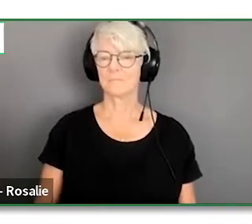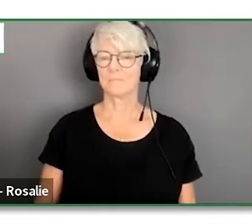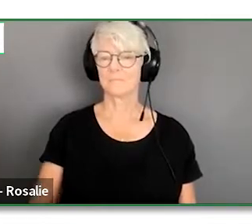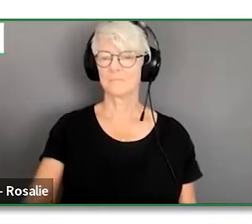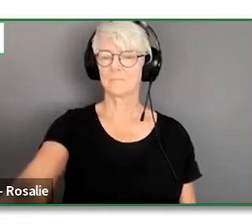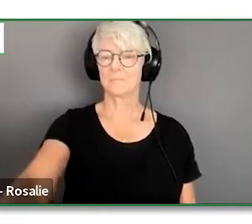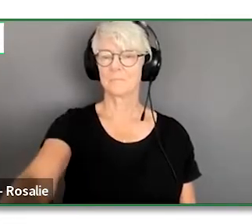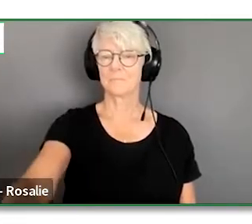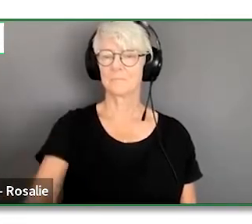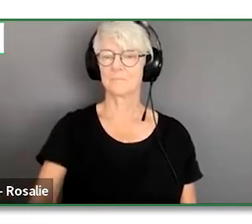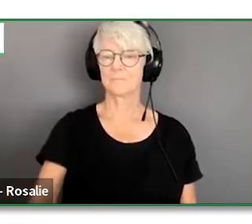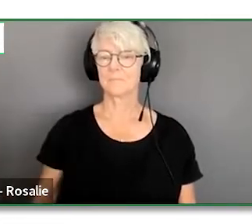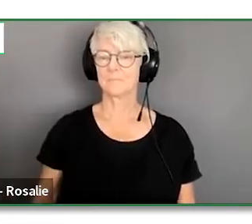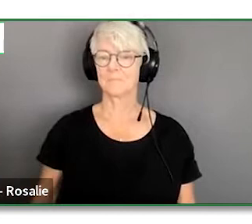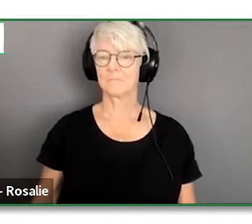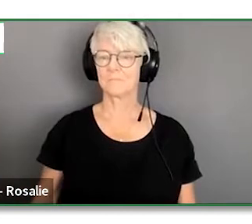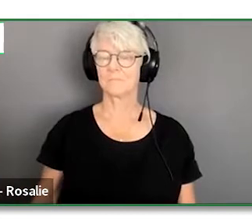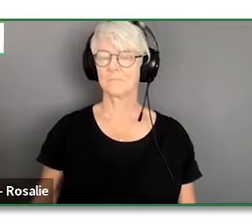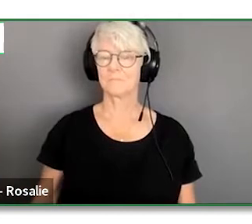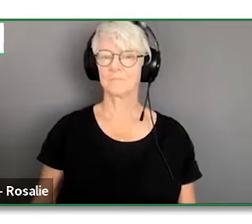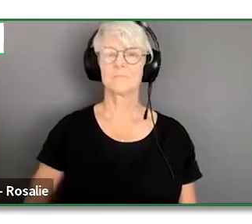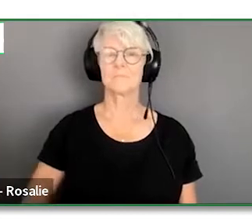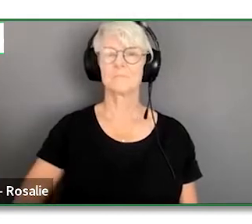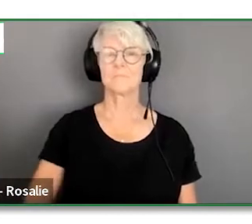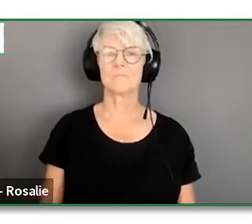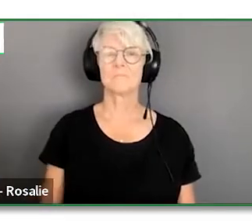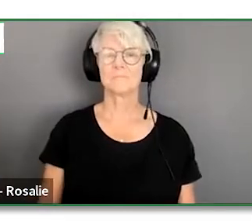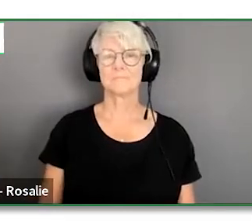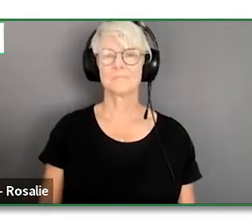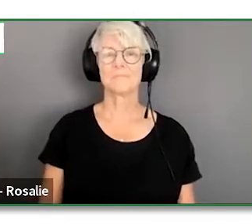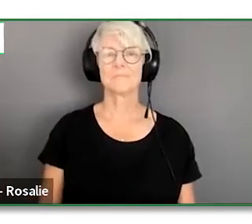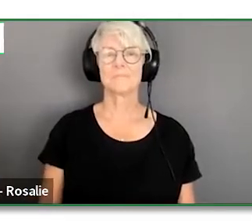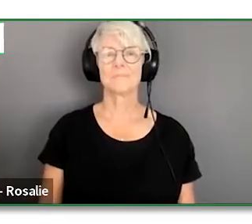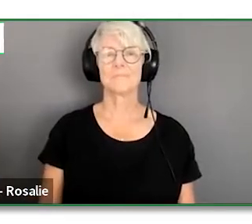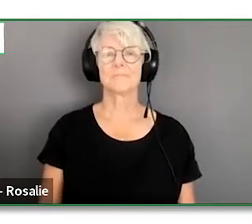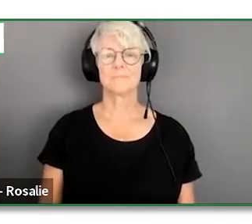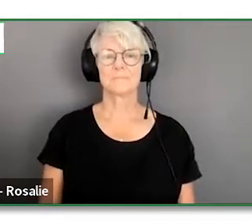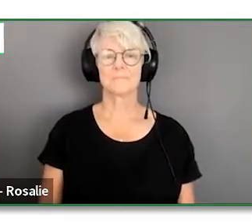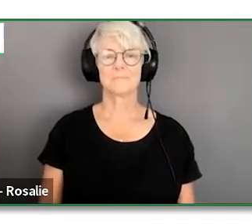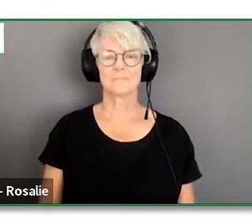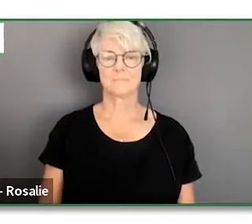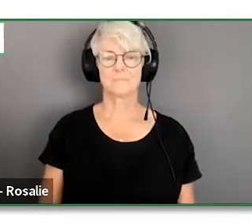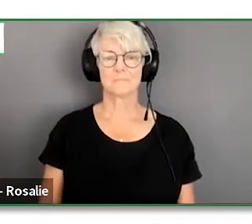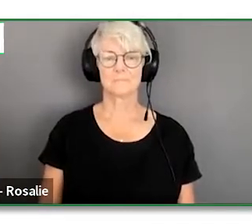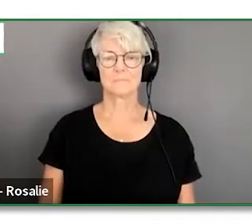park, and others will be built soon. 7500 dedicated employees were responsible for